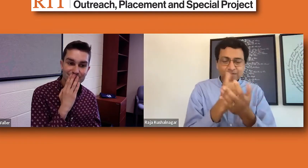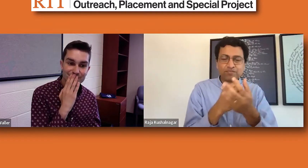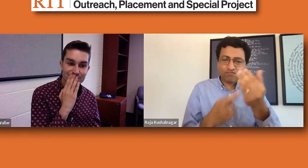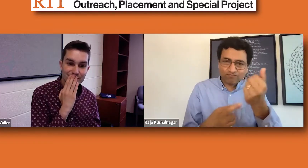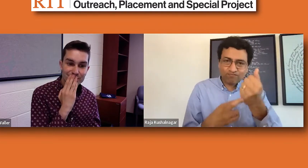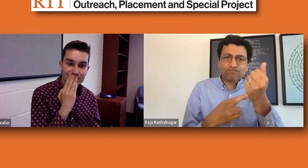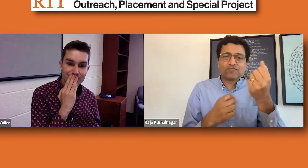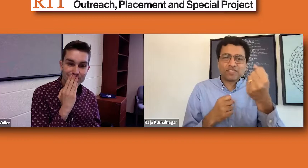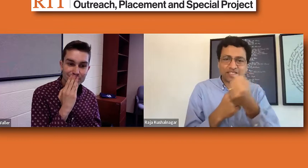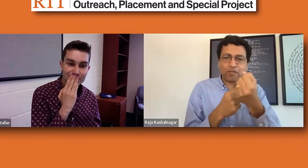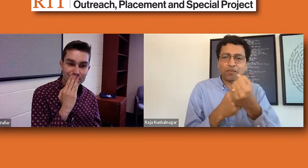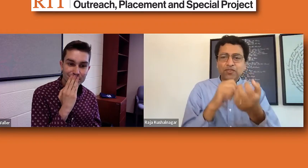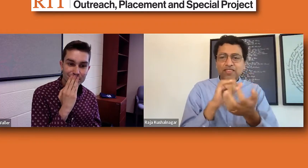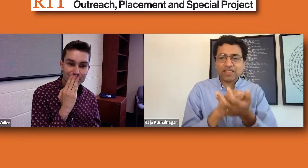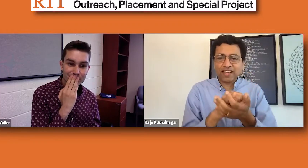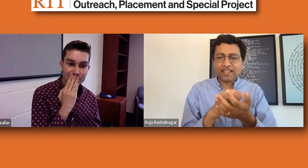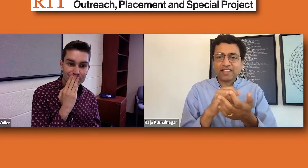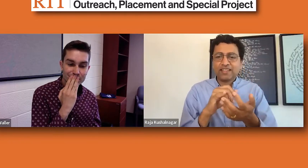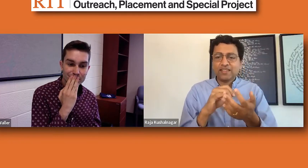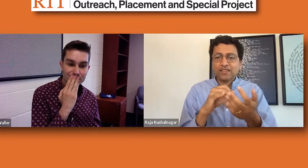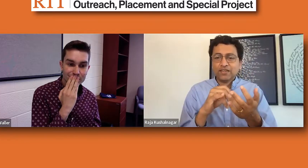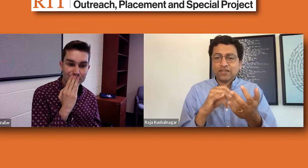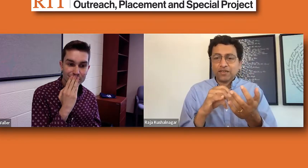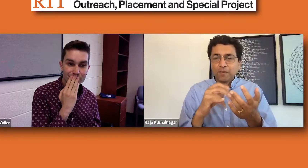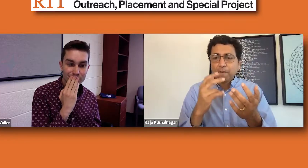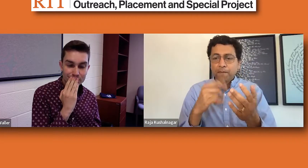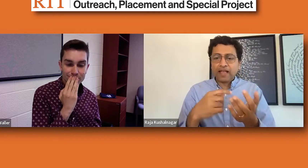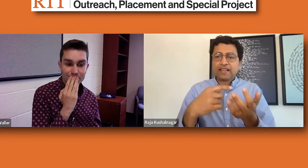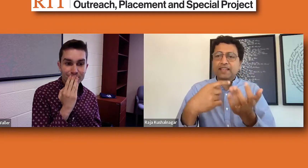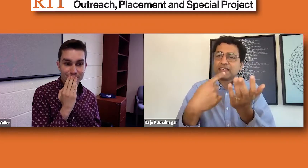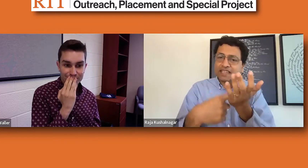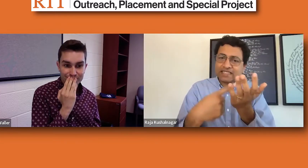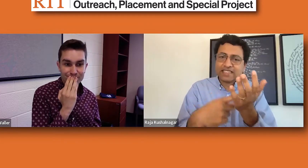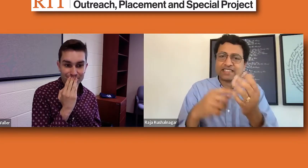and my parents really helped instill that and reinforced that love of wanting